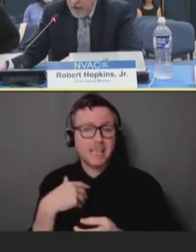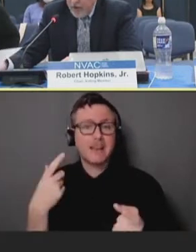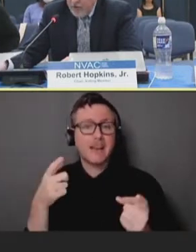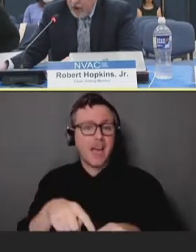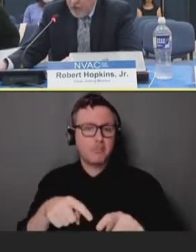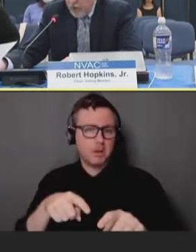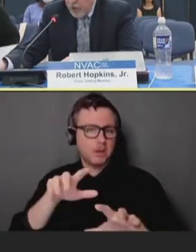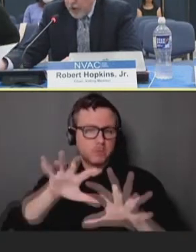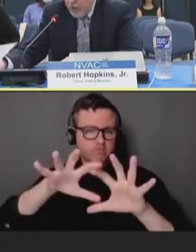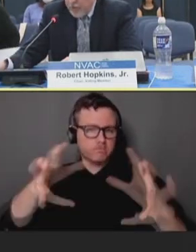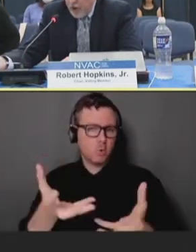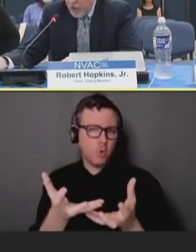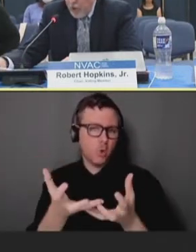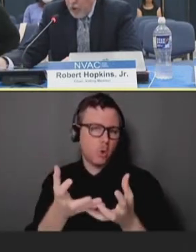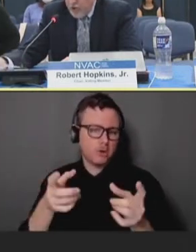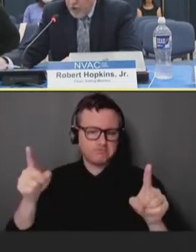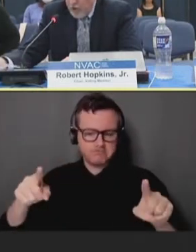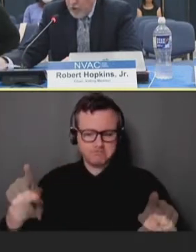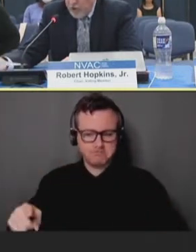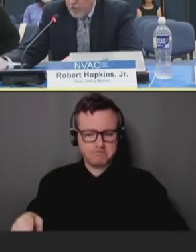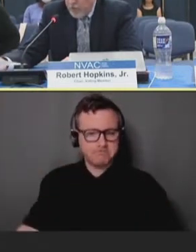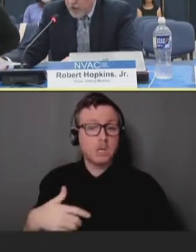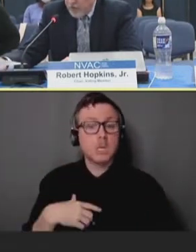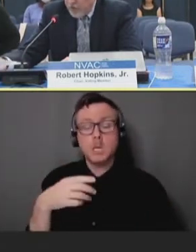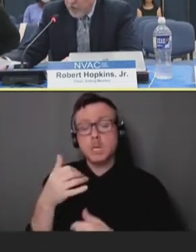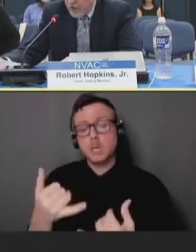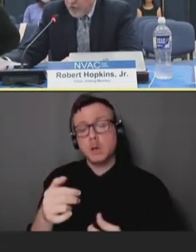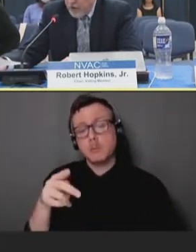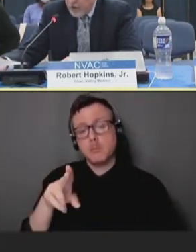In this session, we'll hear from Dr. Paul Schulz, a professor and vice chair in the